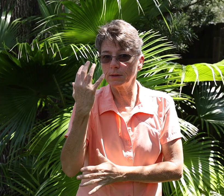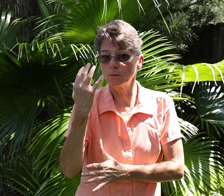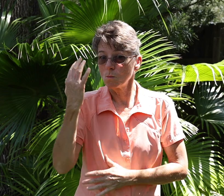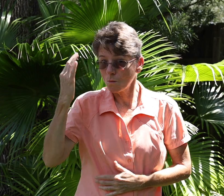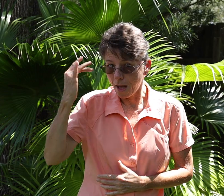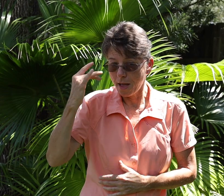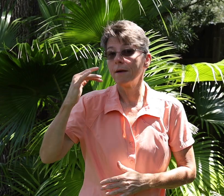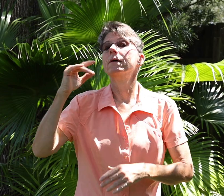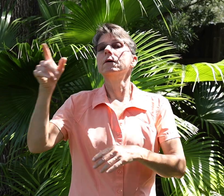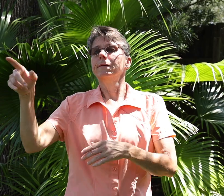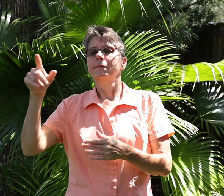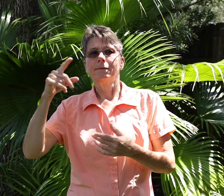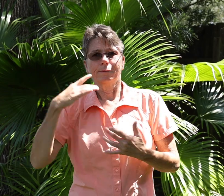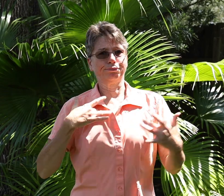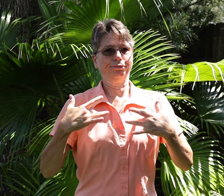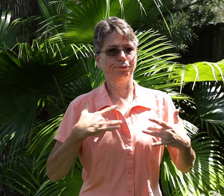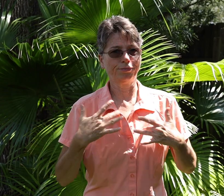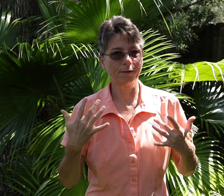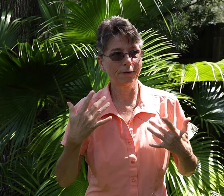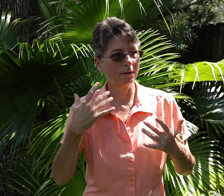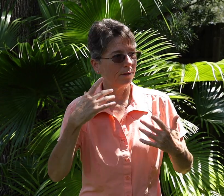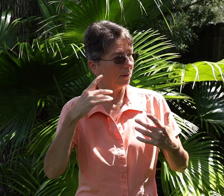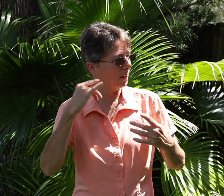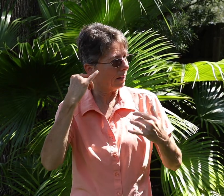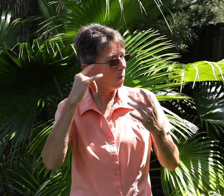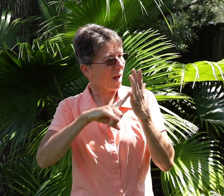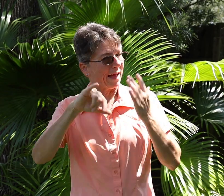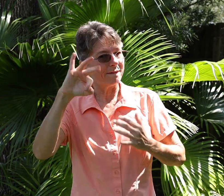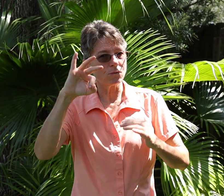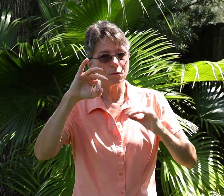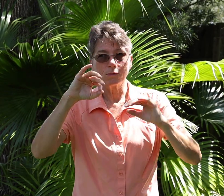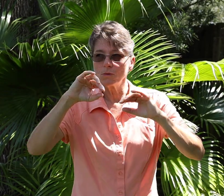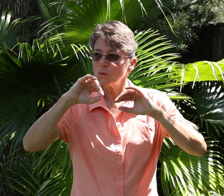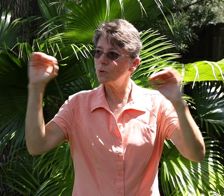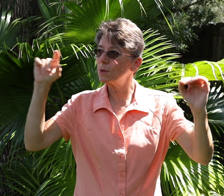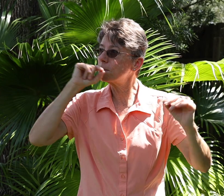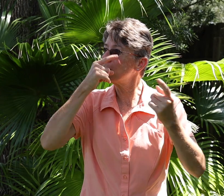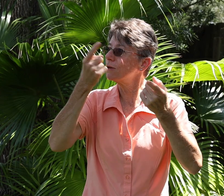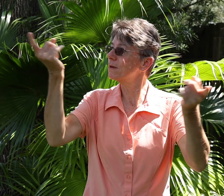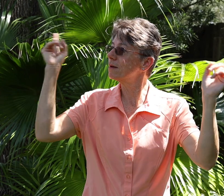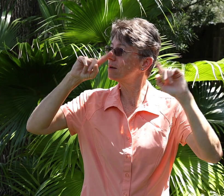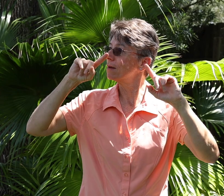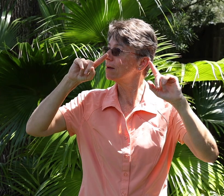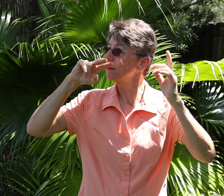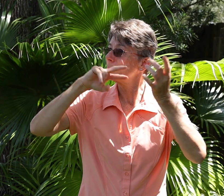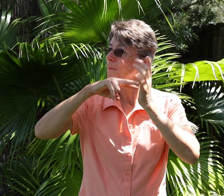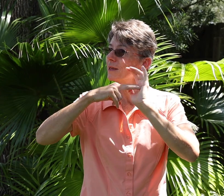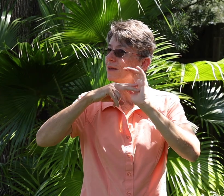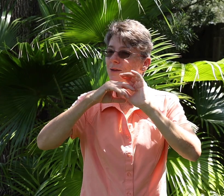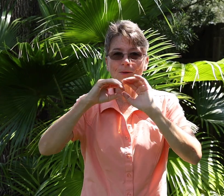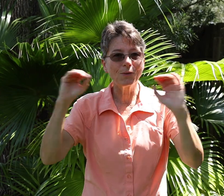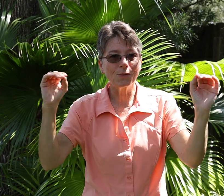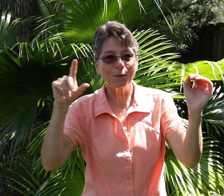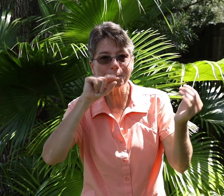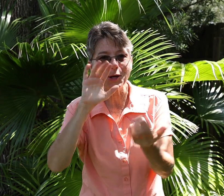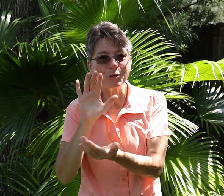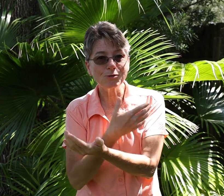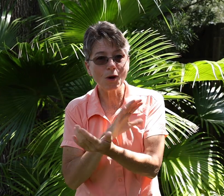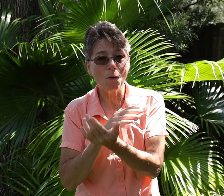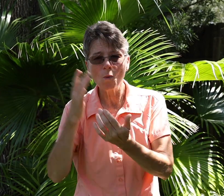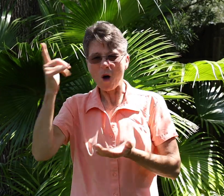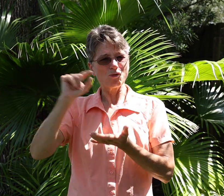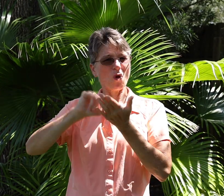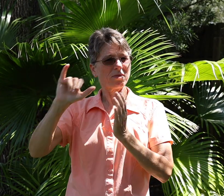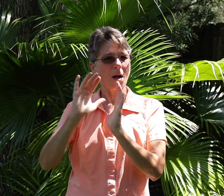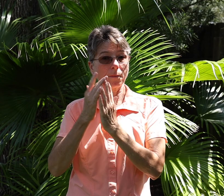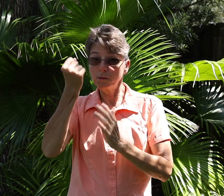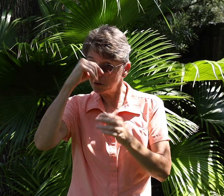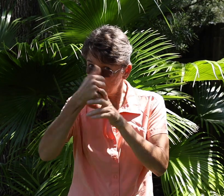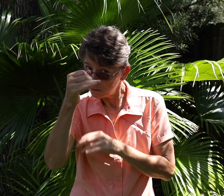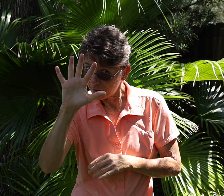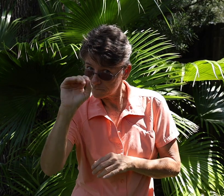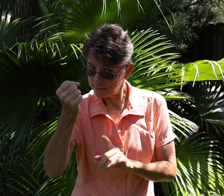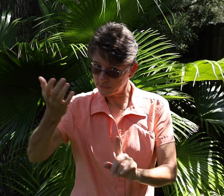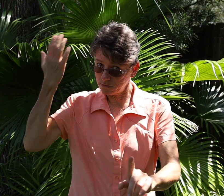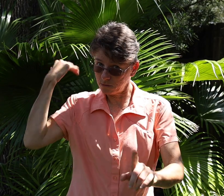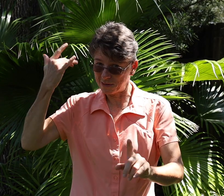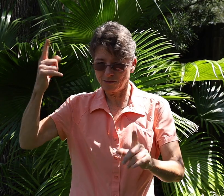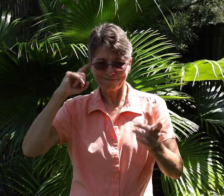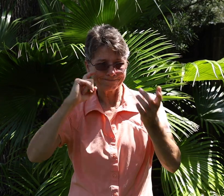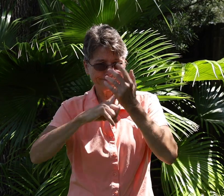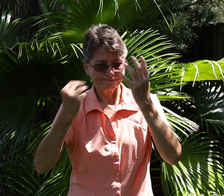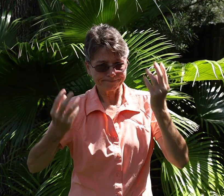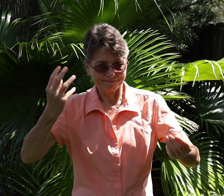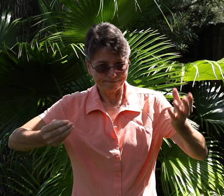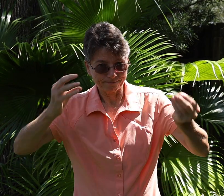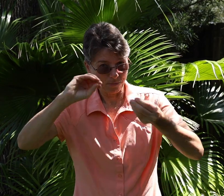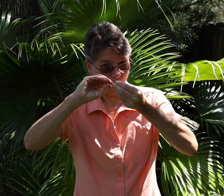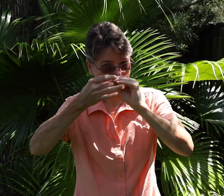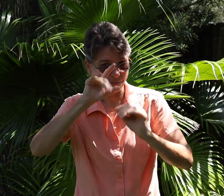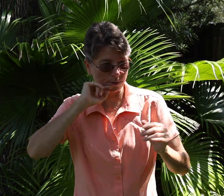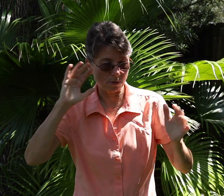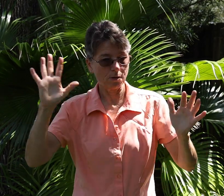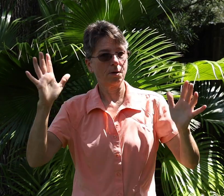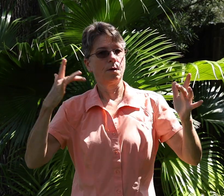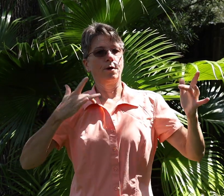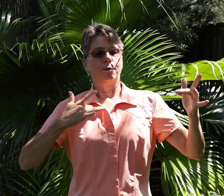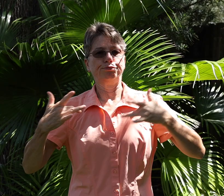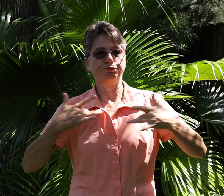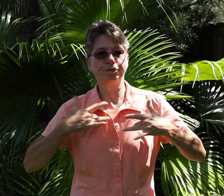Rachel was concerned and wrote this book in the 1950's when she saw a rapid decline in bird population and visualized what life would be like without birds.